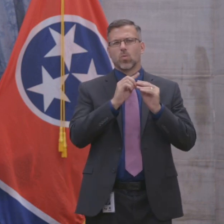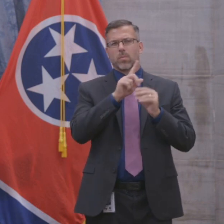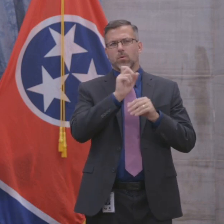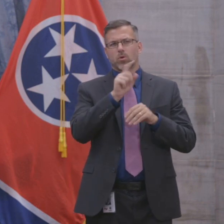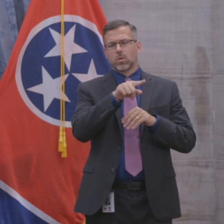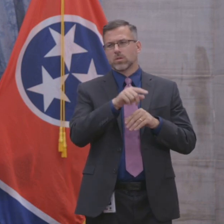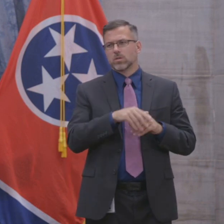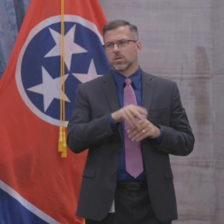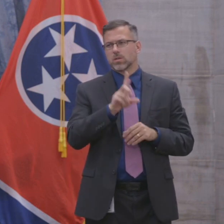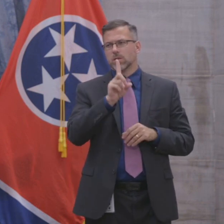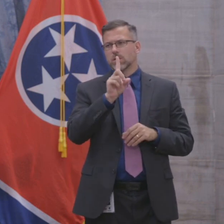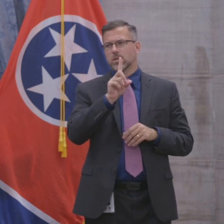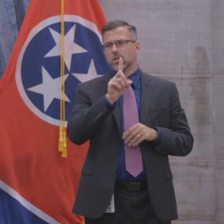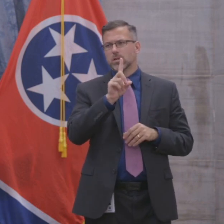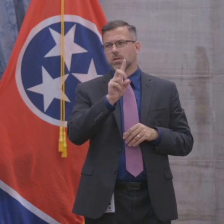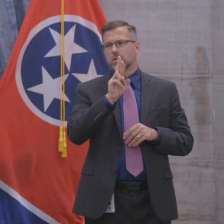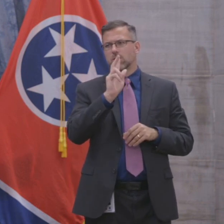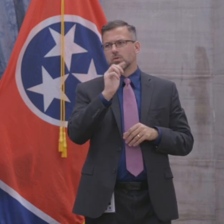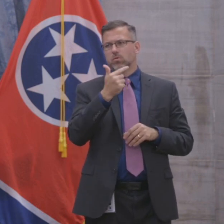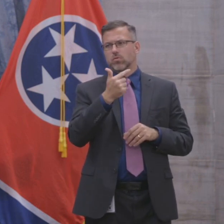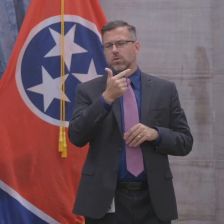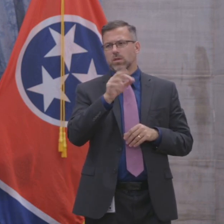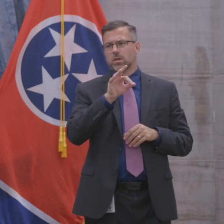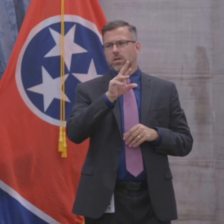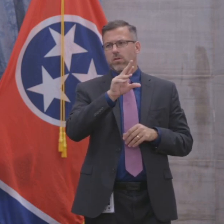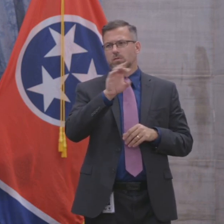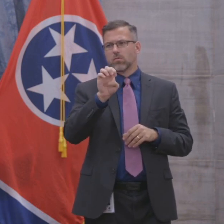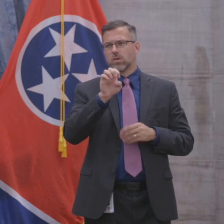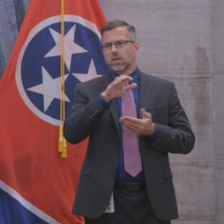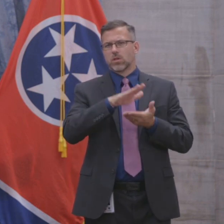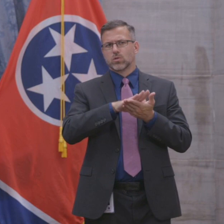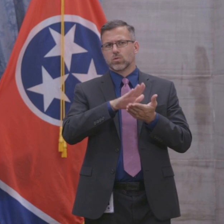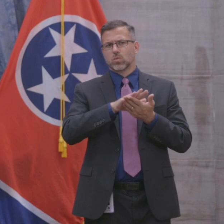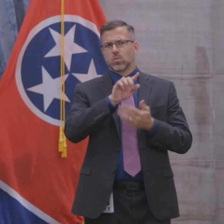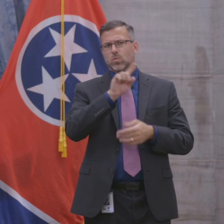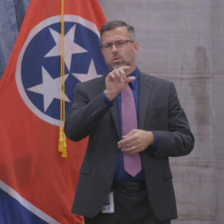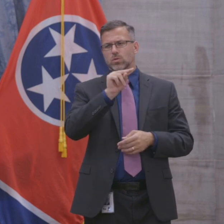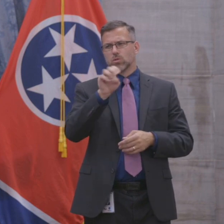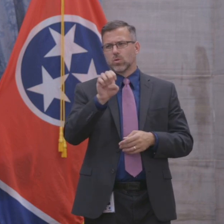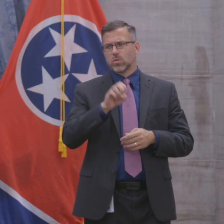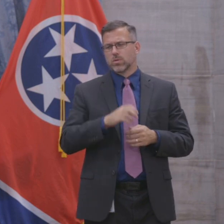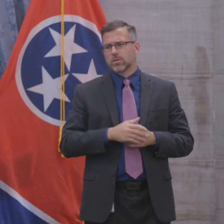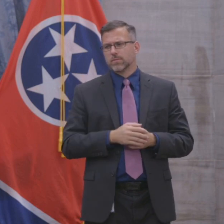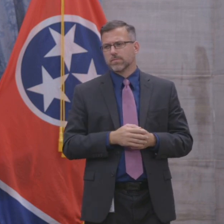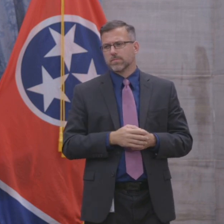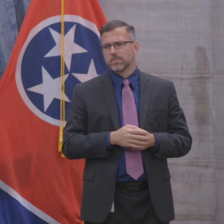economy until it has fully recovered. So what I -- what I